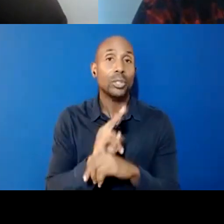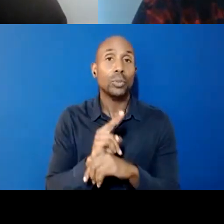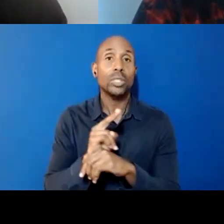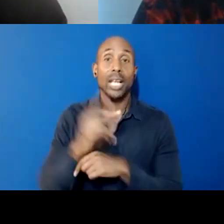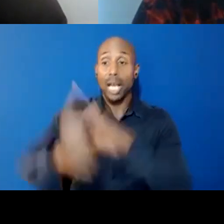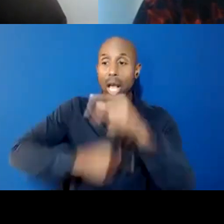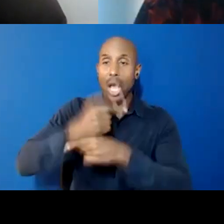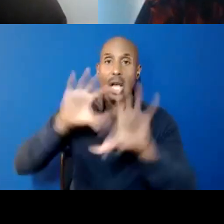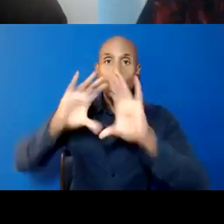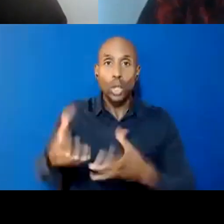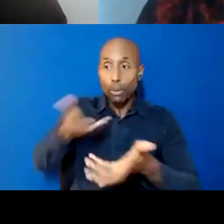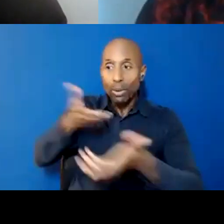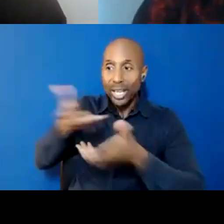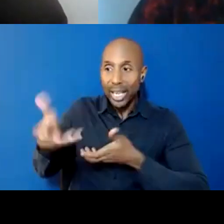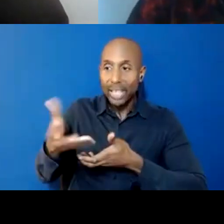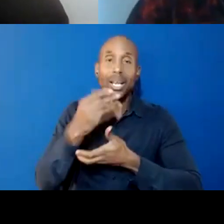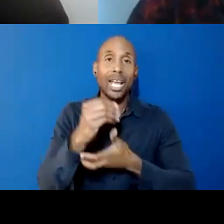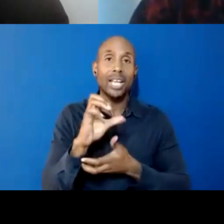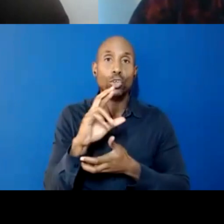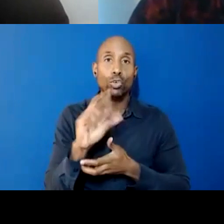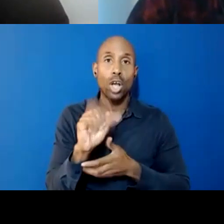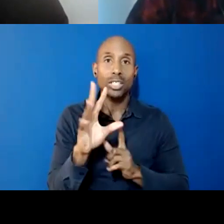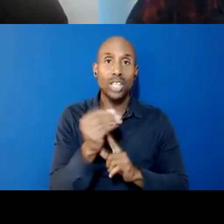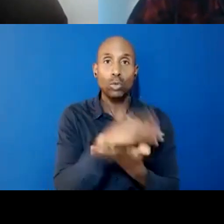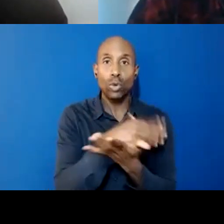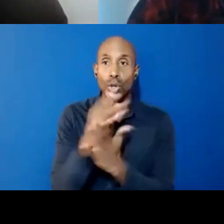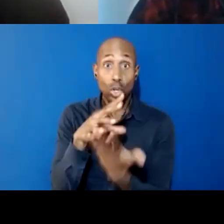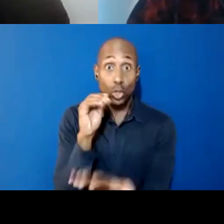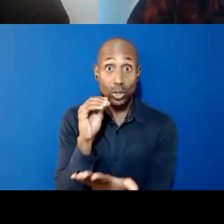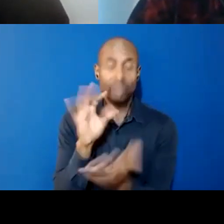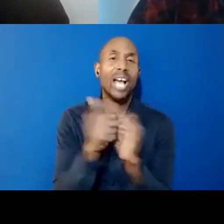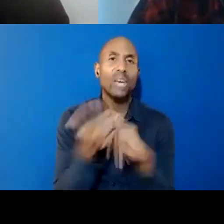I think since we have seen this shift globally to doing things virtually, we cannot leverage